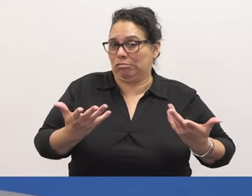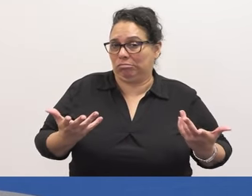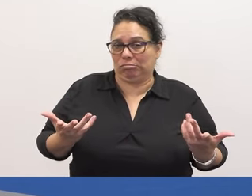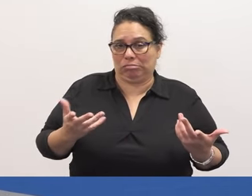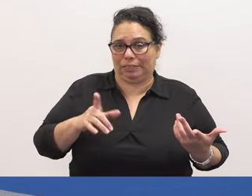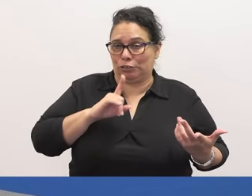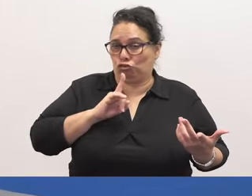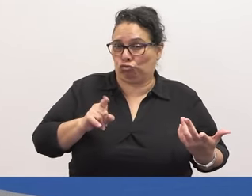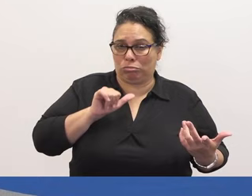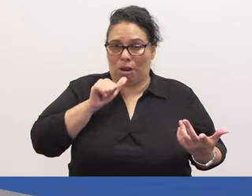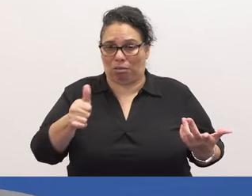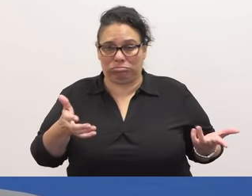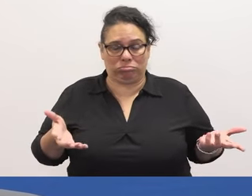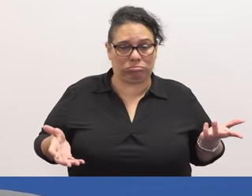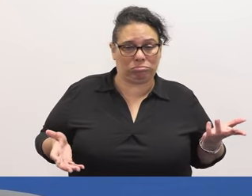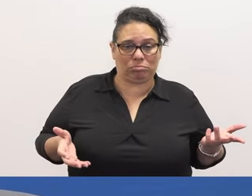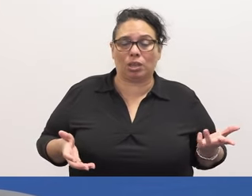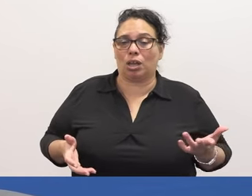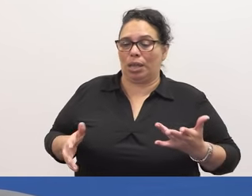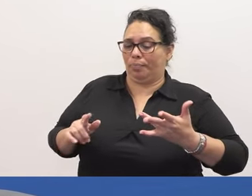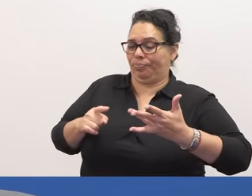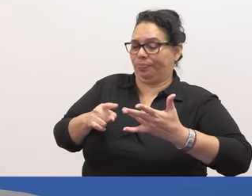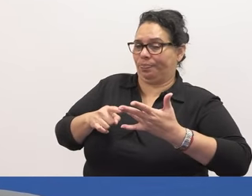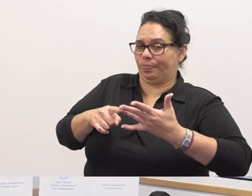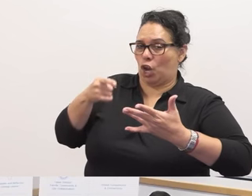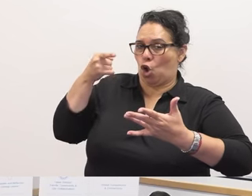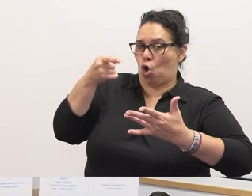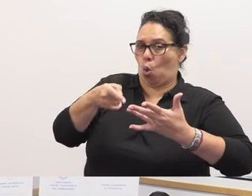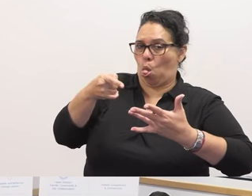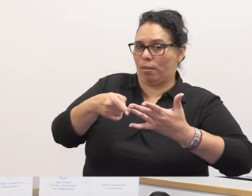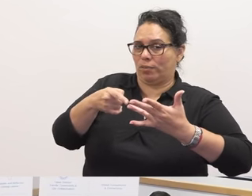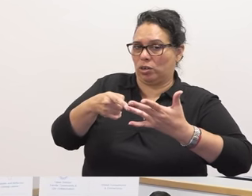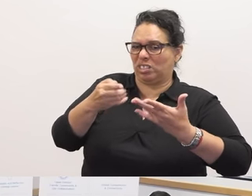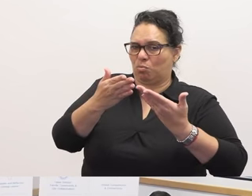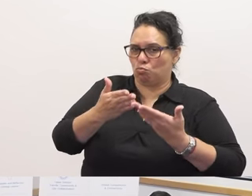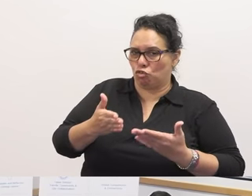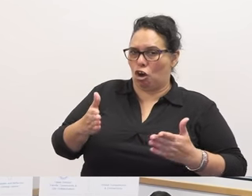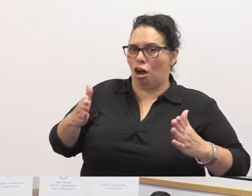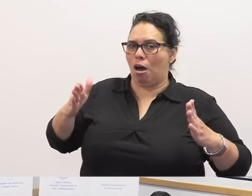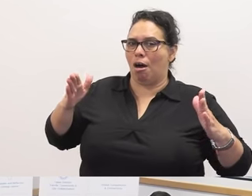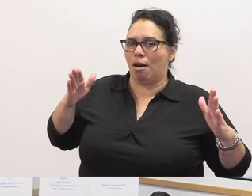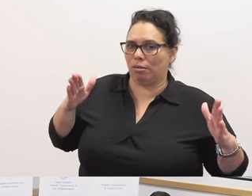[Jill Baker] So goal four is a much broader goal than just math.